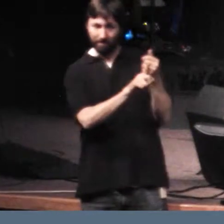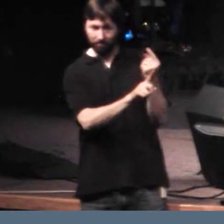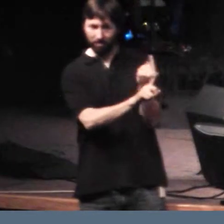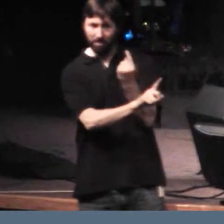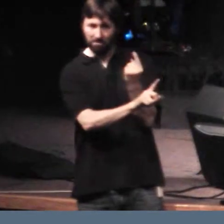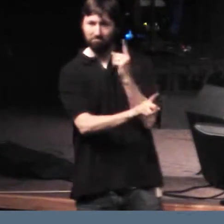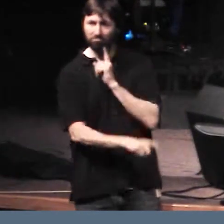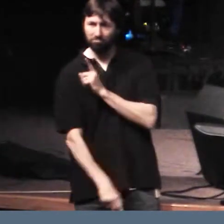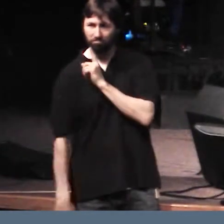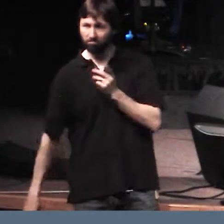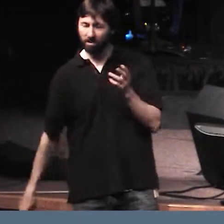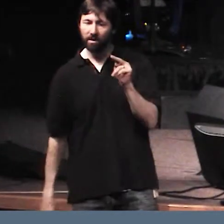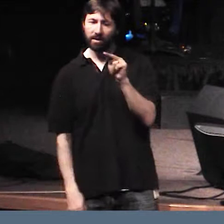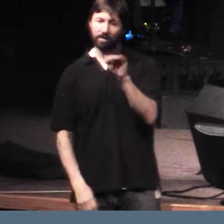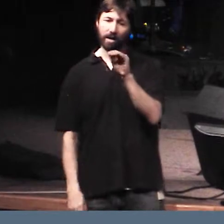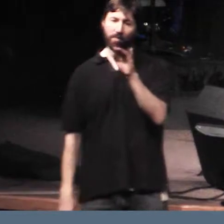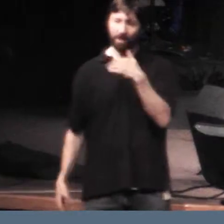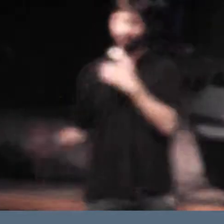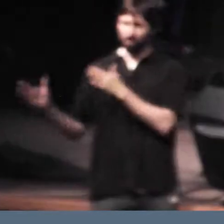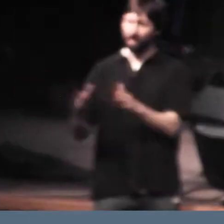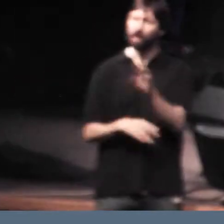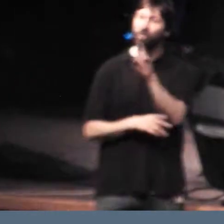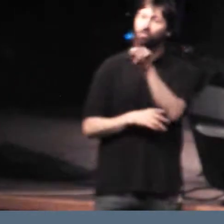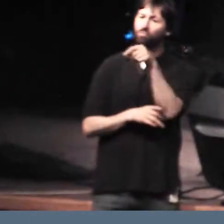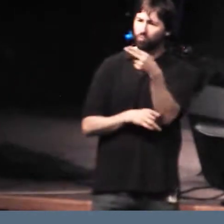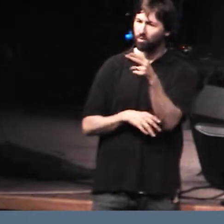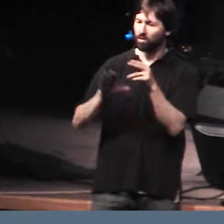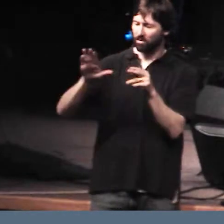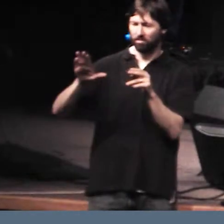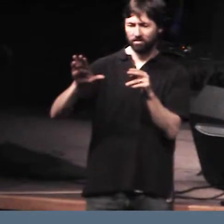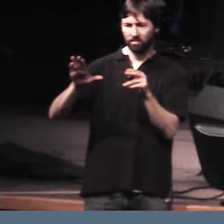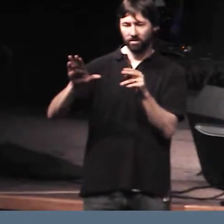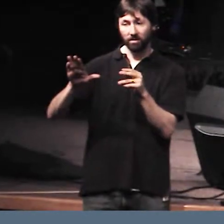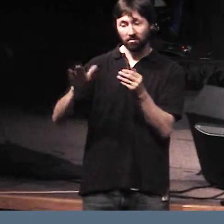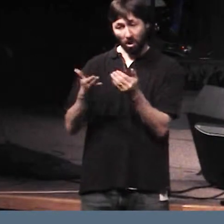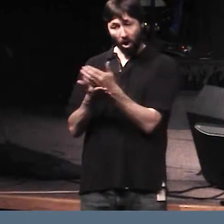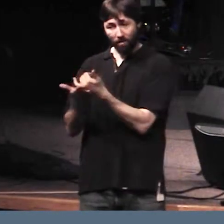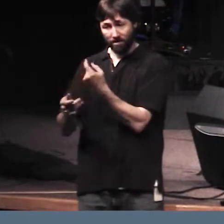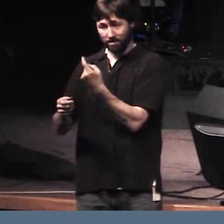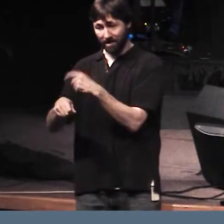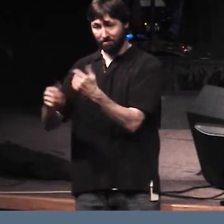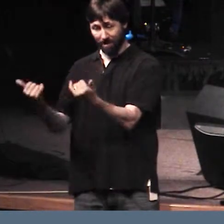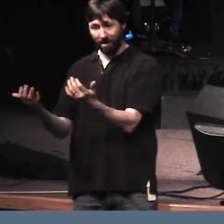and so Naomi comes up with this plan Ruth, it's barley harvesting time Boaz